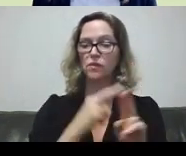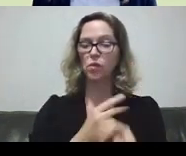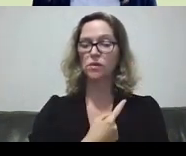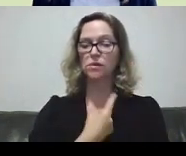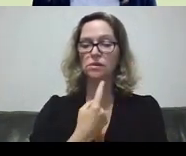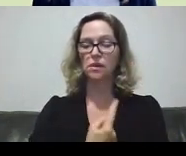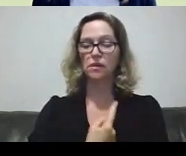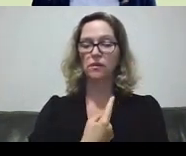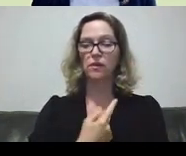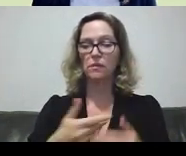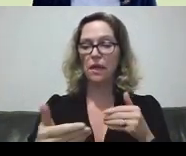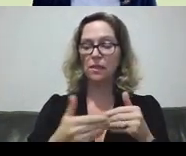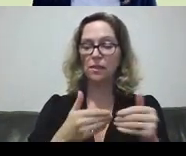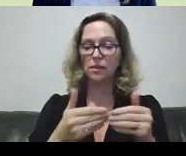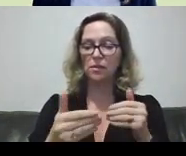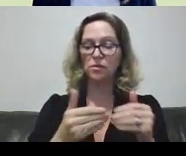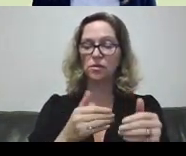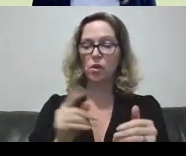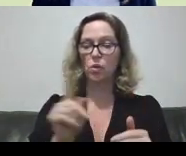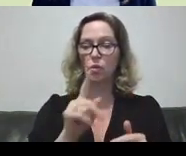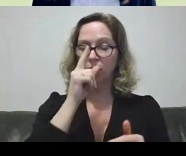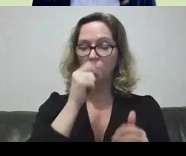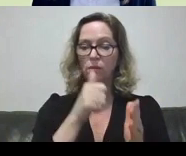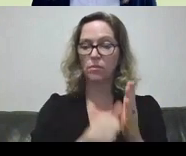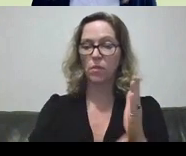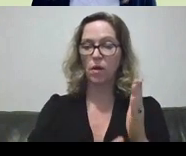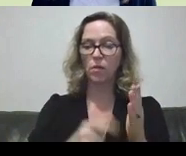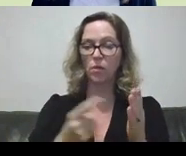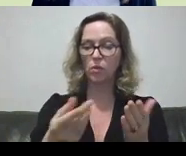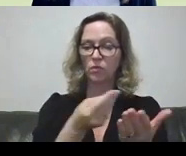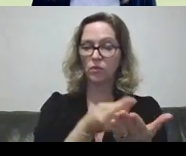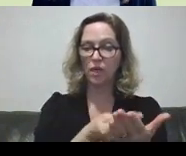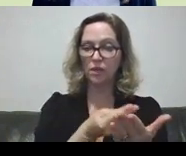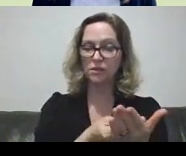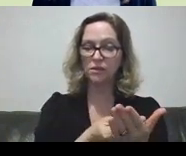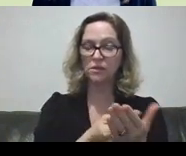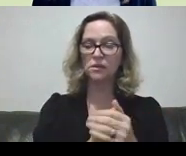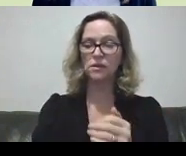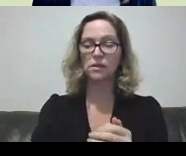identify what you can buy with your NDIS funds, how to pay and claim your